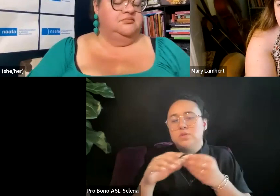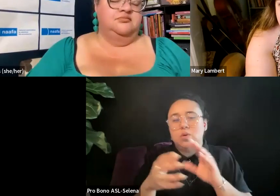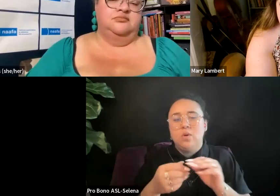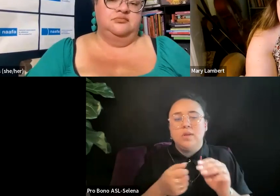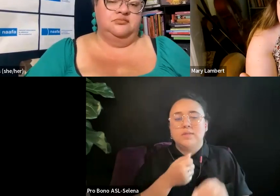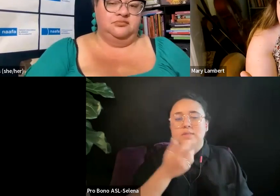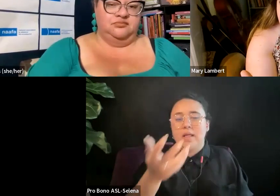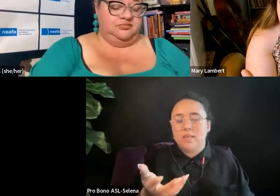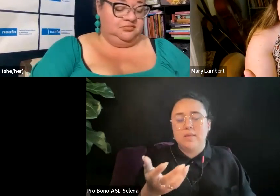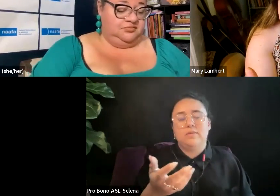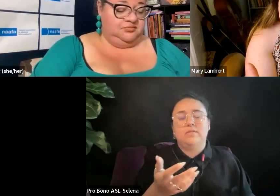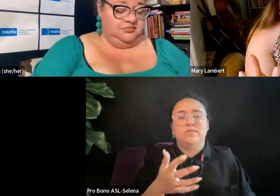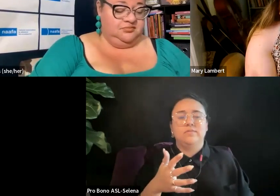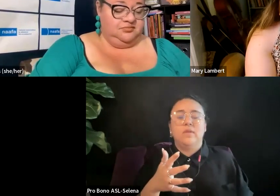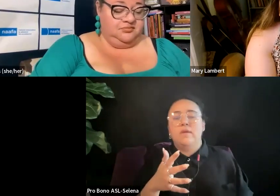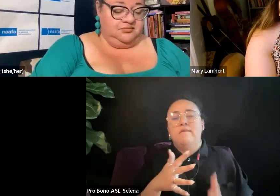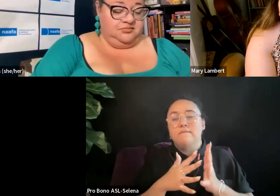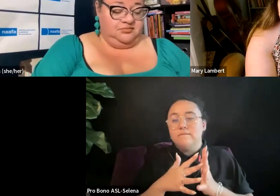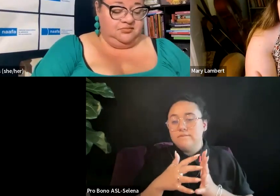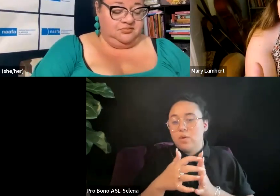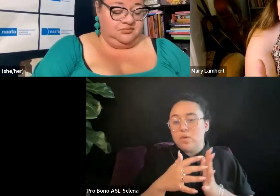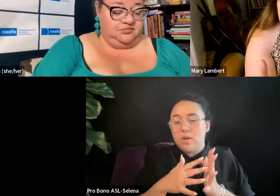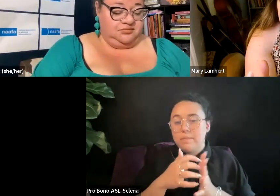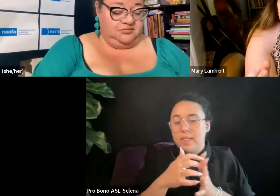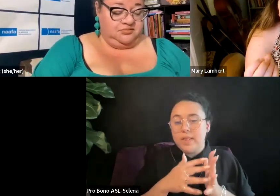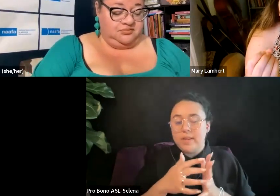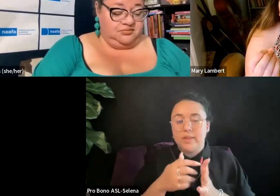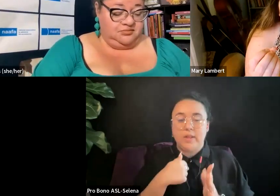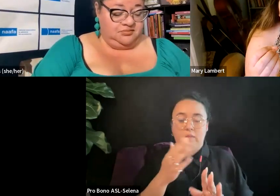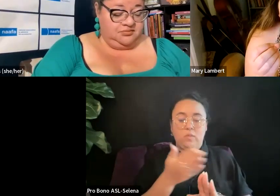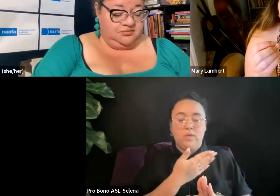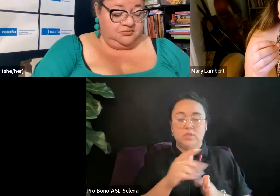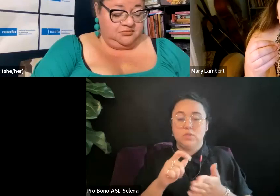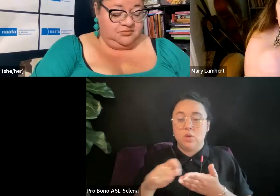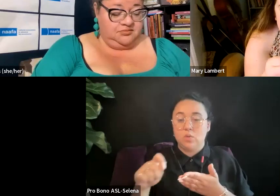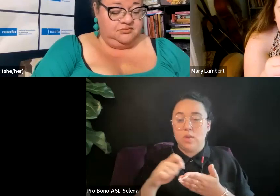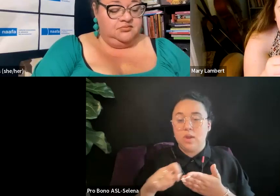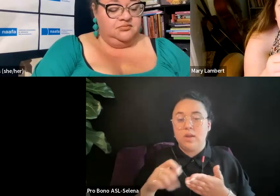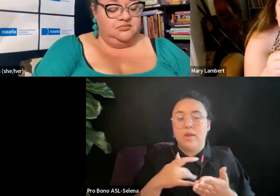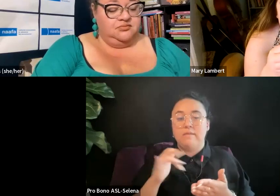I think when I was songwriting, I felt like I had to really condense